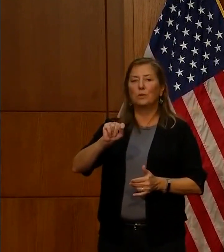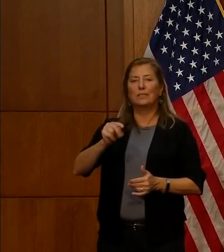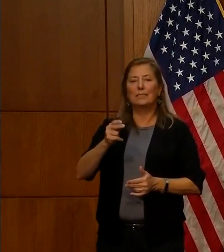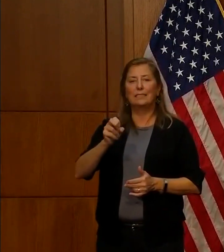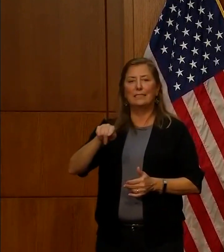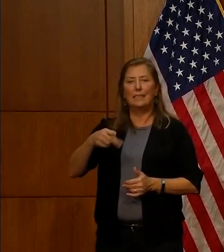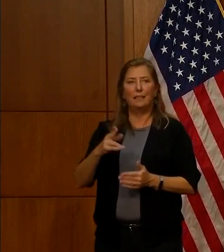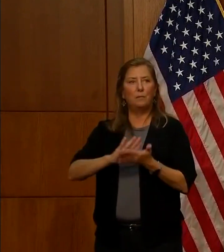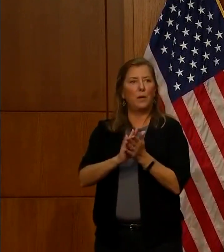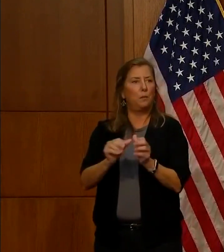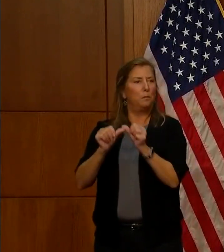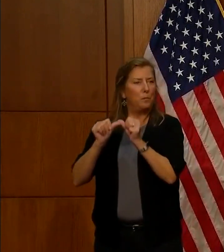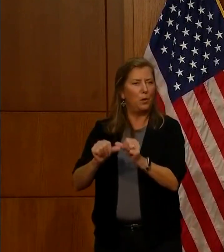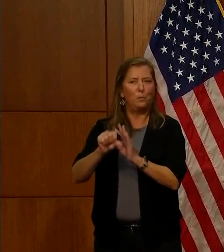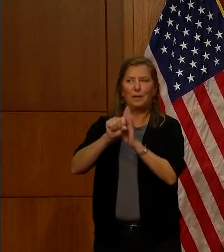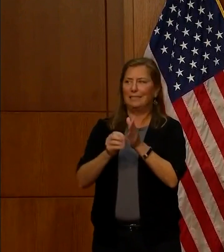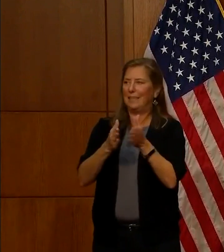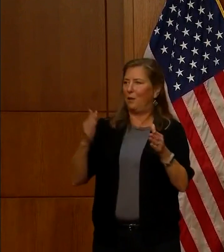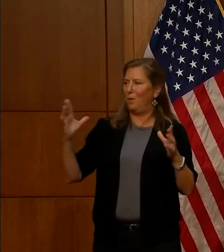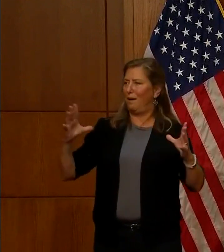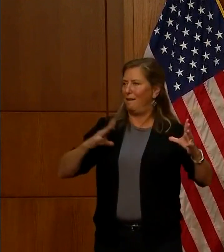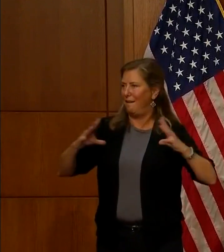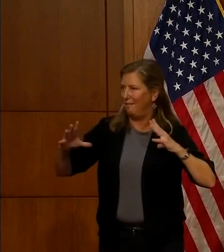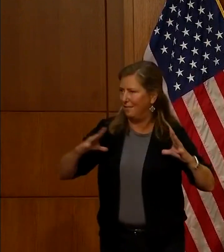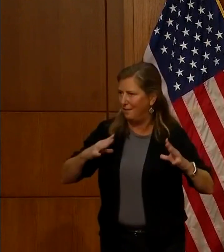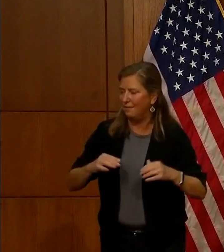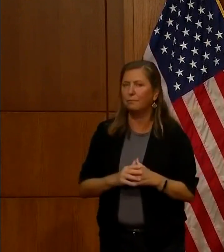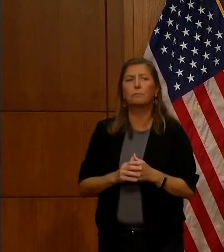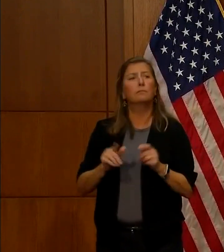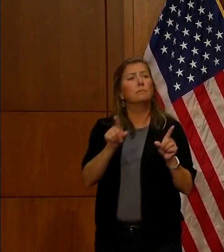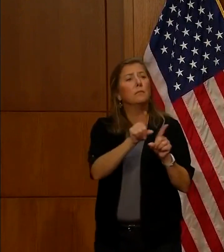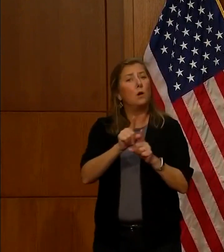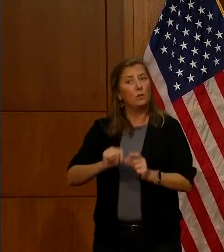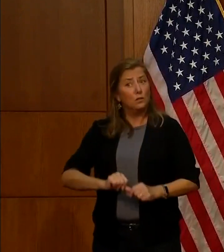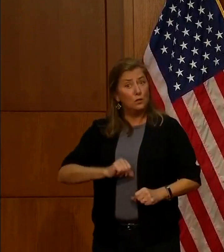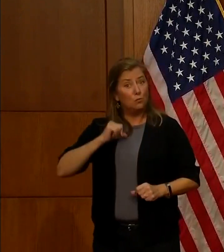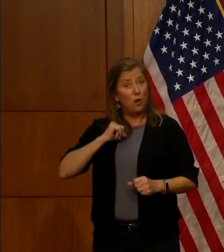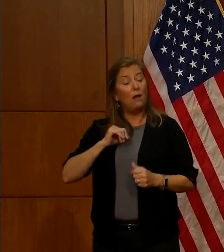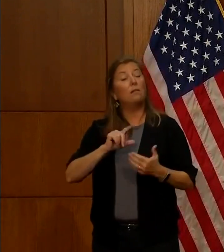MAKES JUNETEENTH A PERMANENT